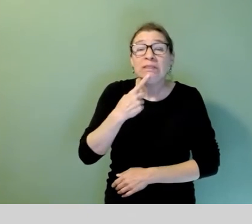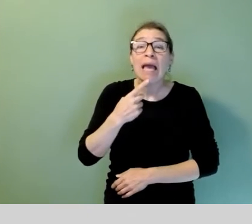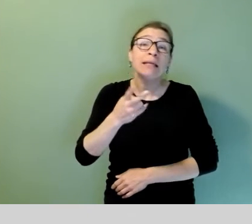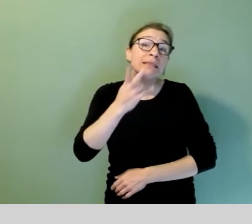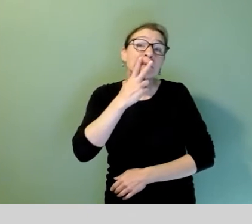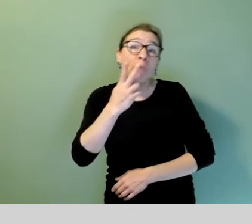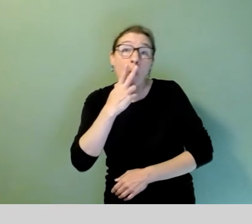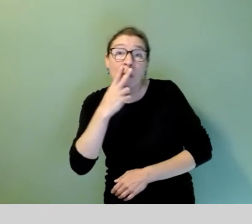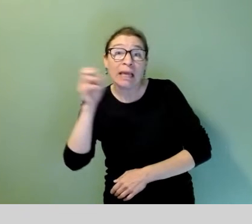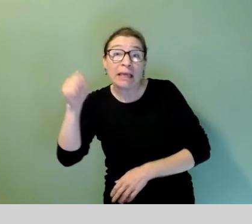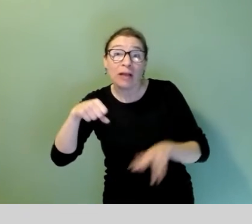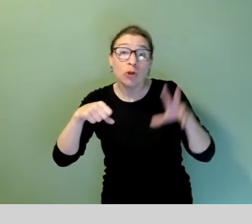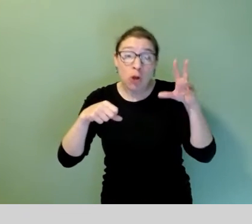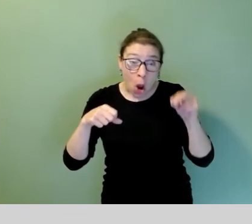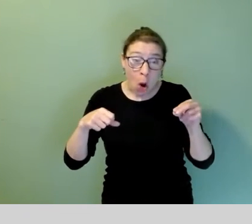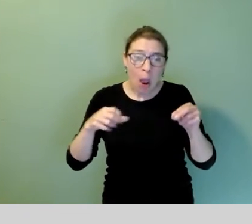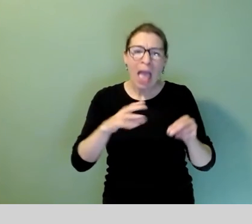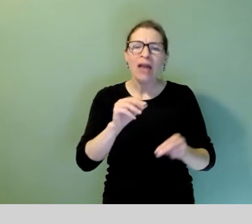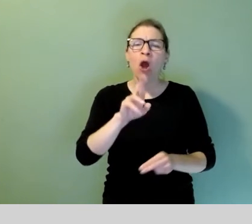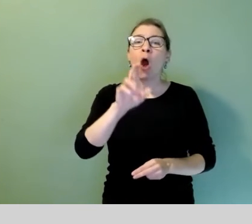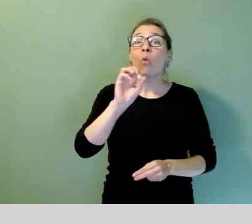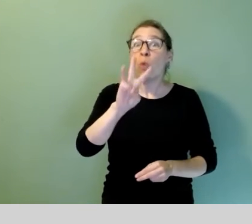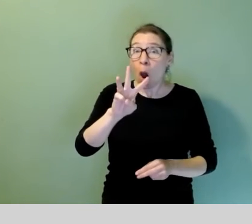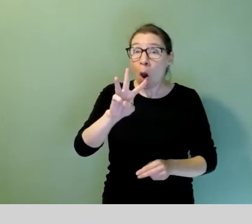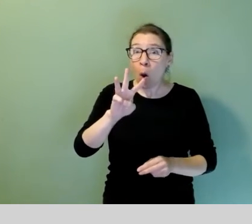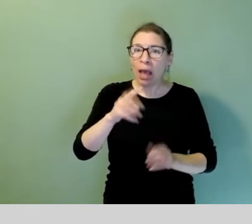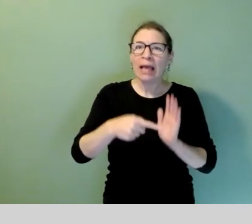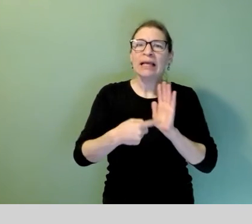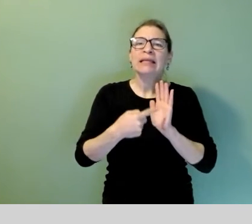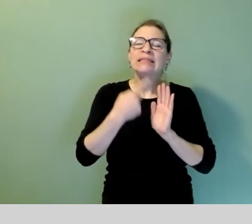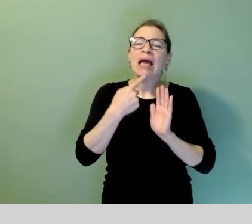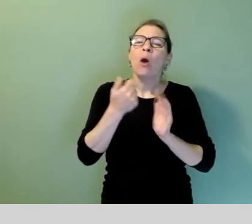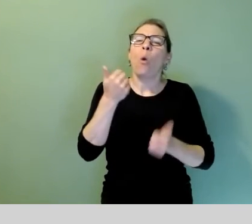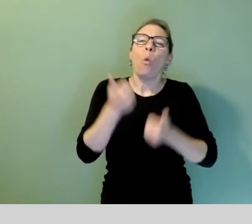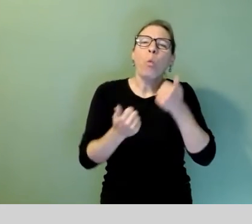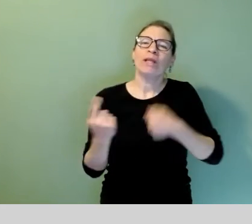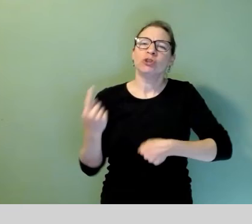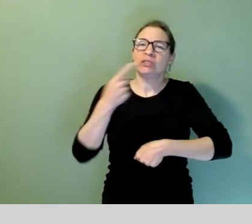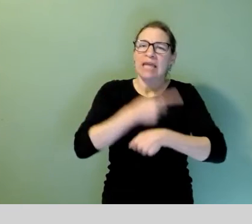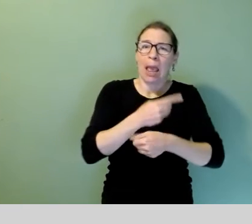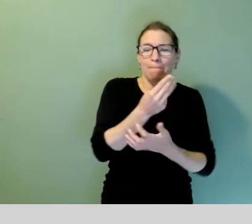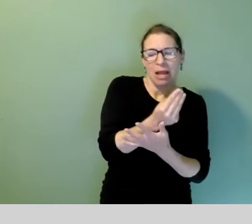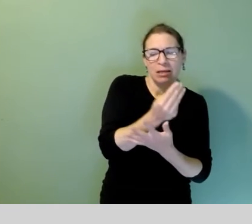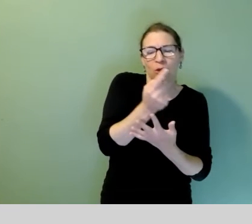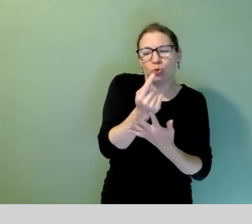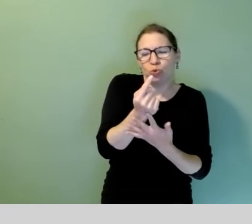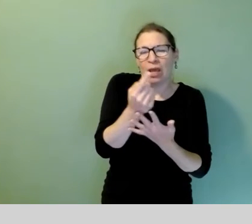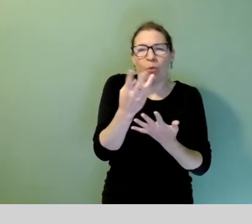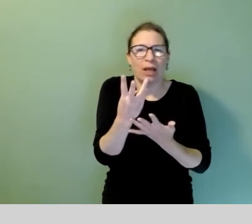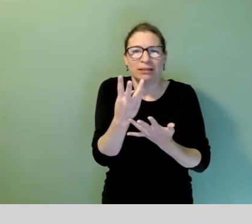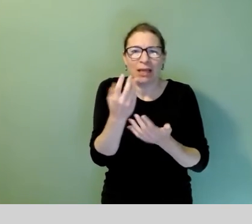and on the rows, we're going to specify the day of the week. So you can already see that we have many different features